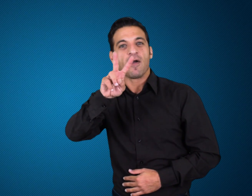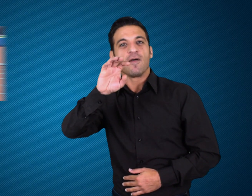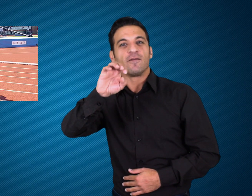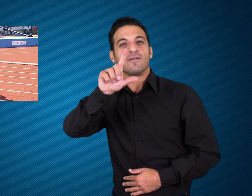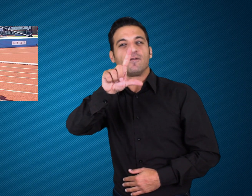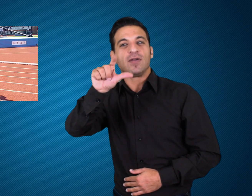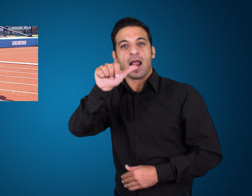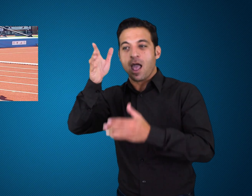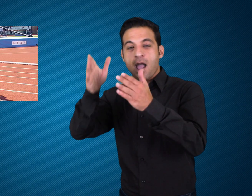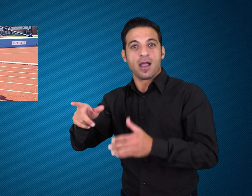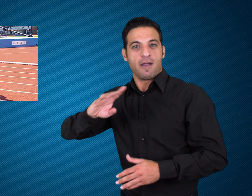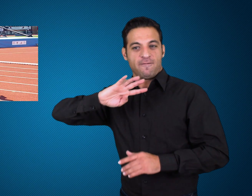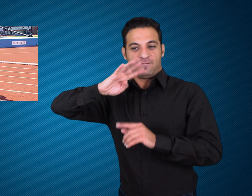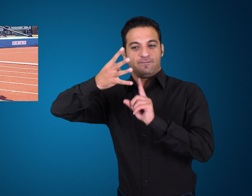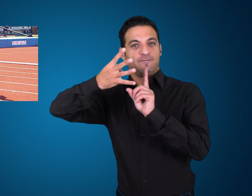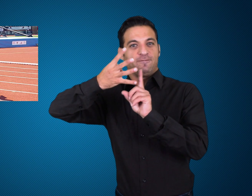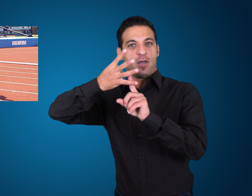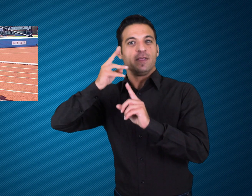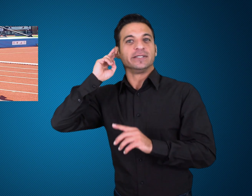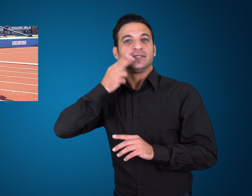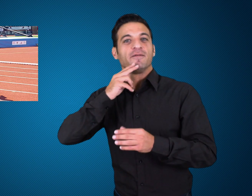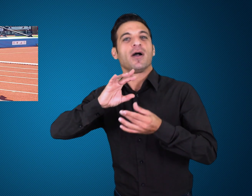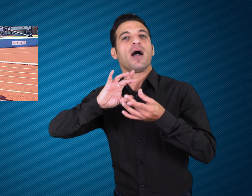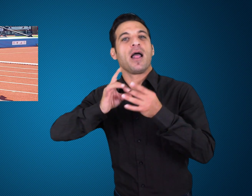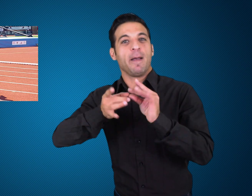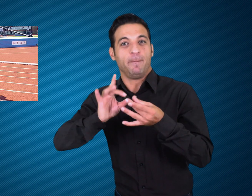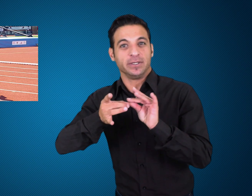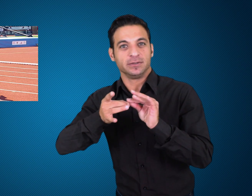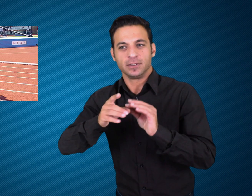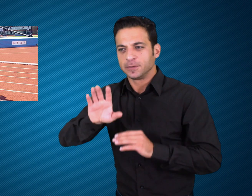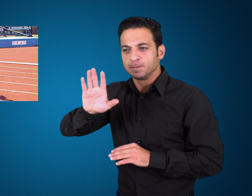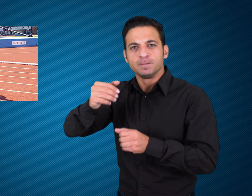It was Vella’s fourth Deaflympics.